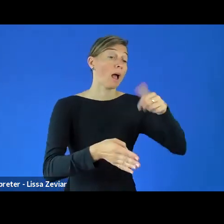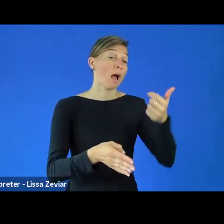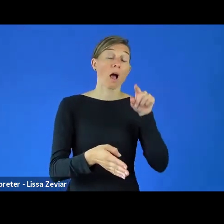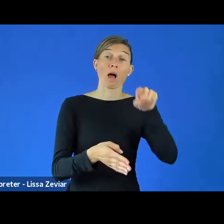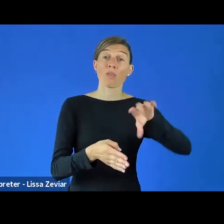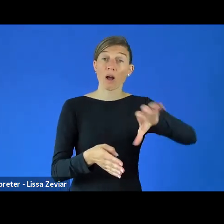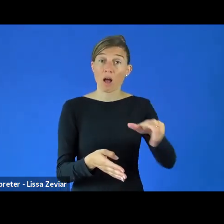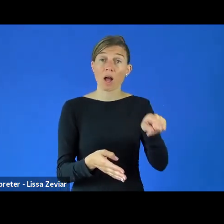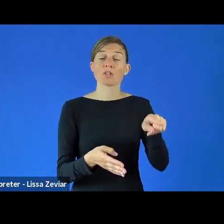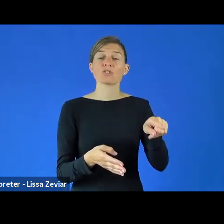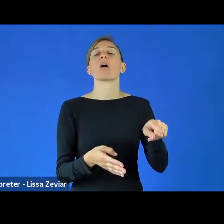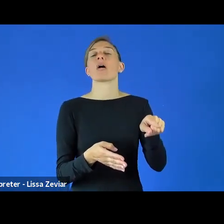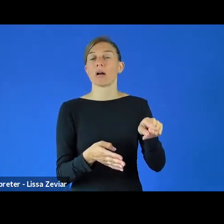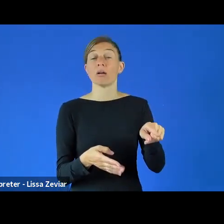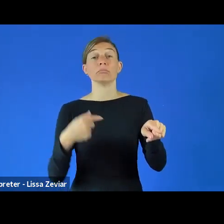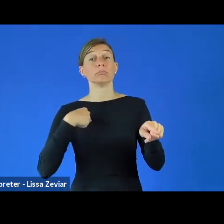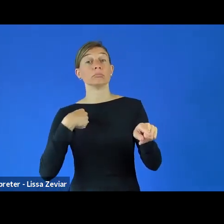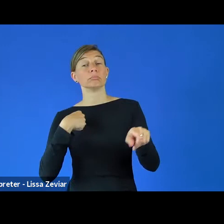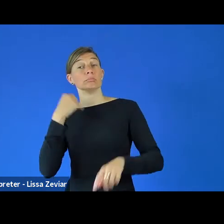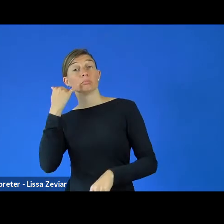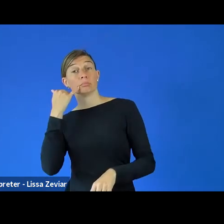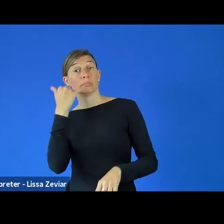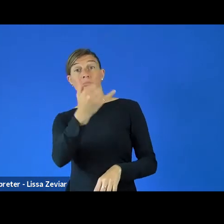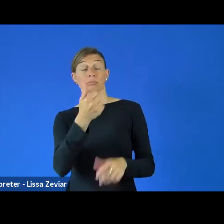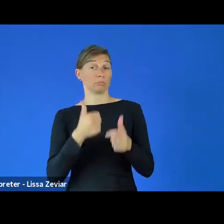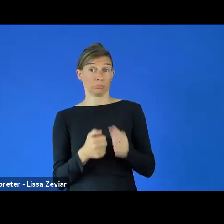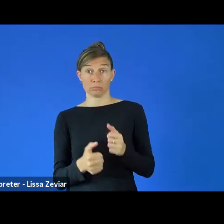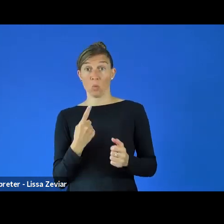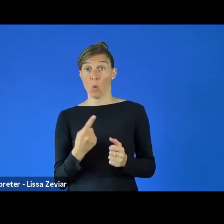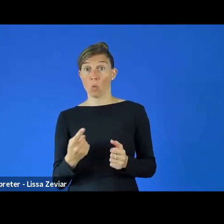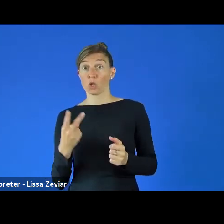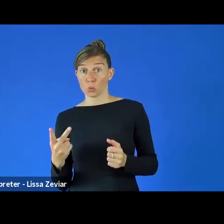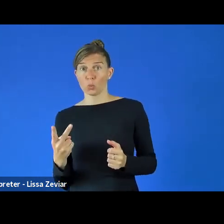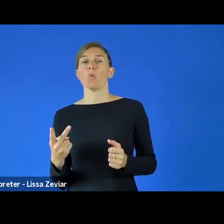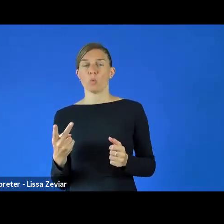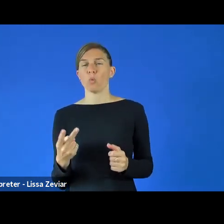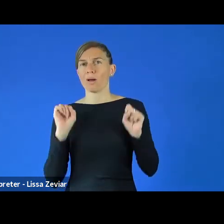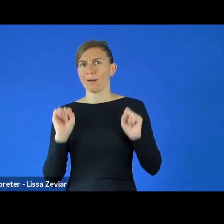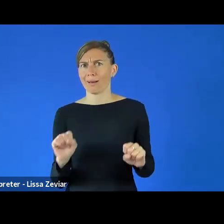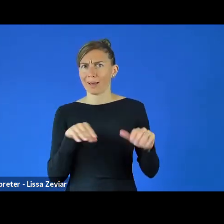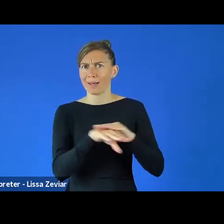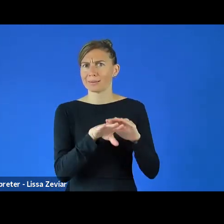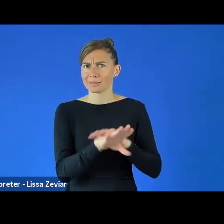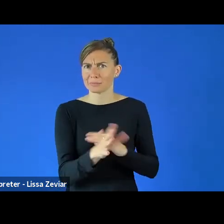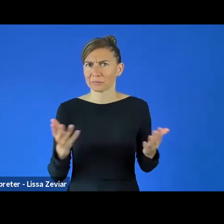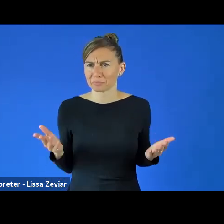that when we call 112 we will be able to do it in an accessible manner. Because if it only works in your country,